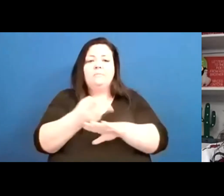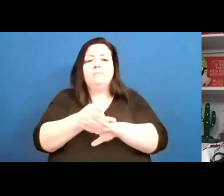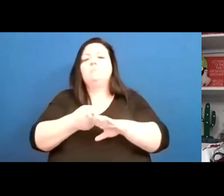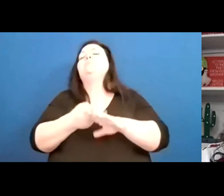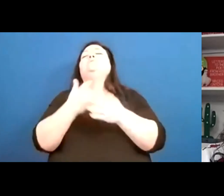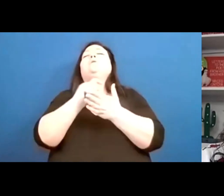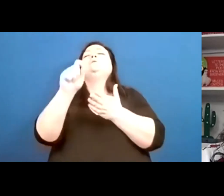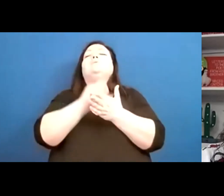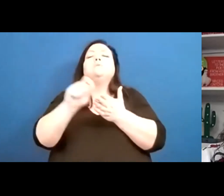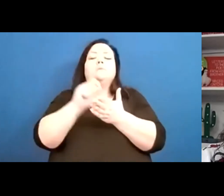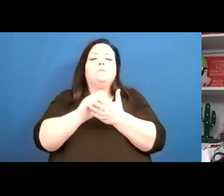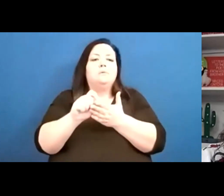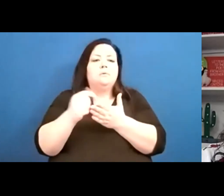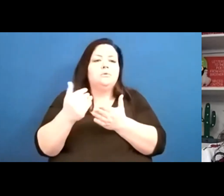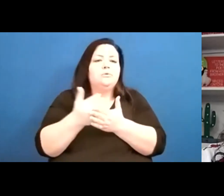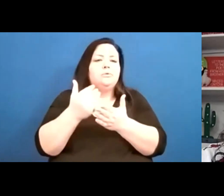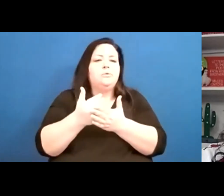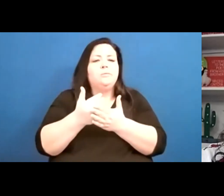honeyed words of adoration-- to the wolf’s song,/